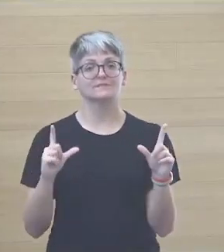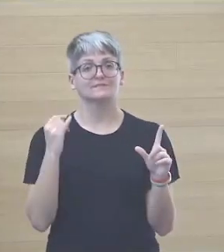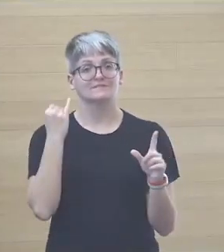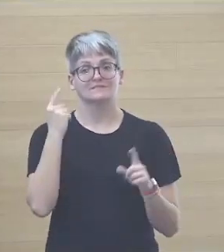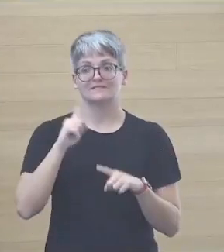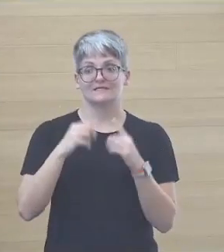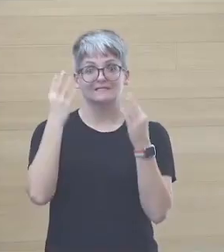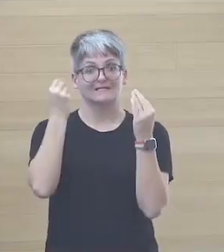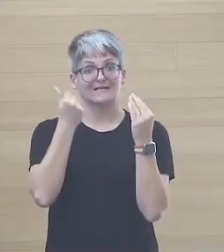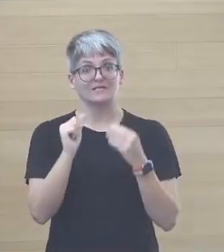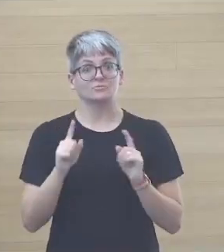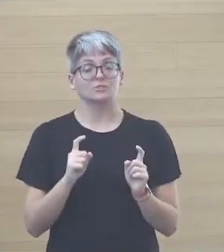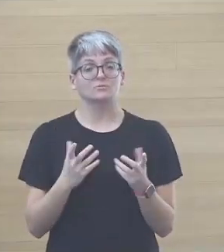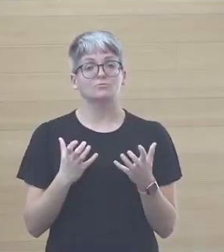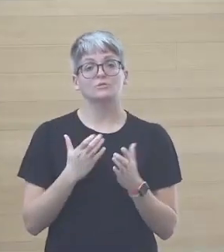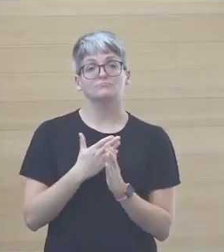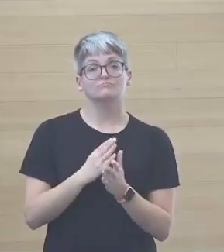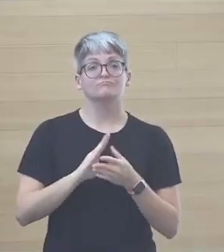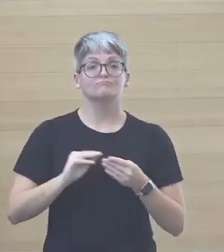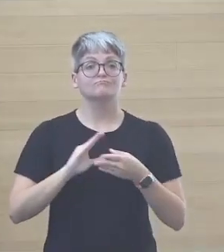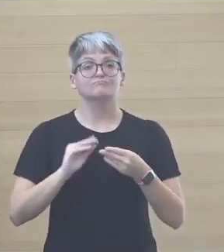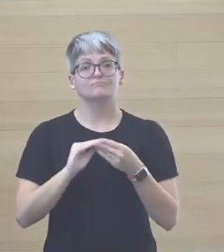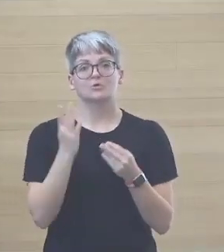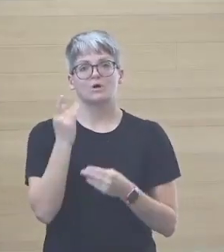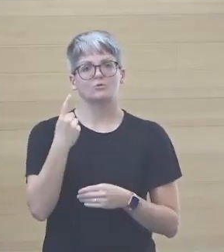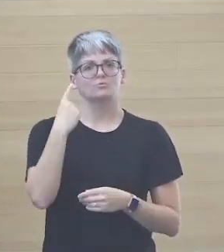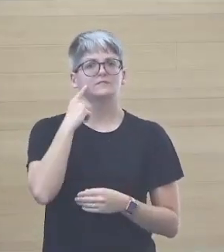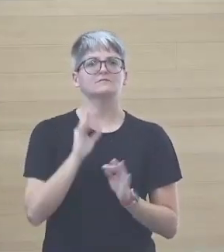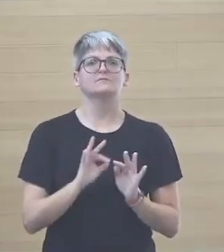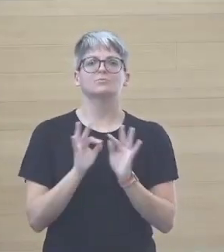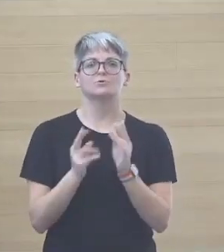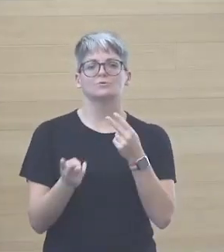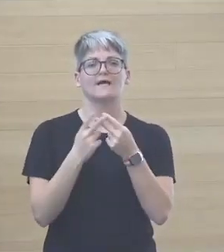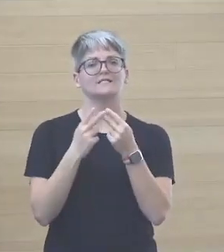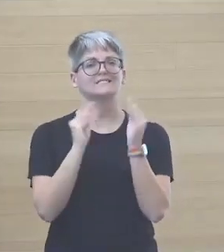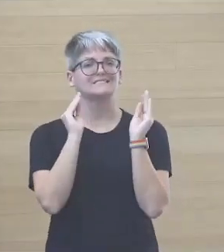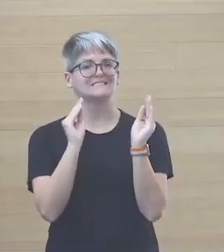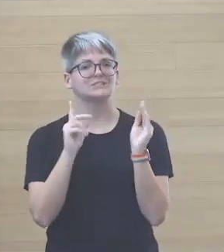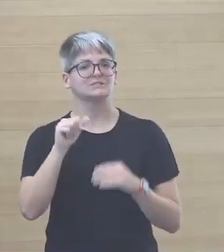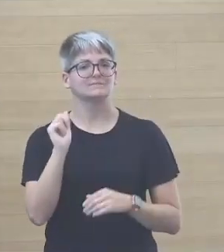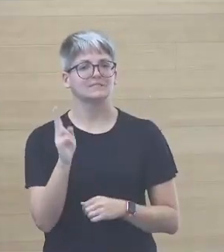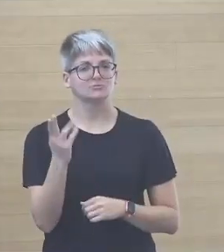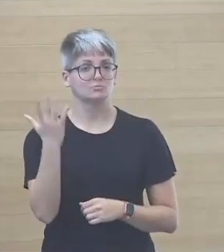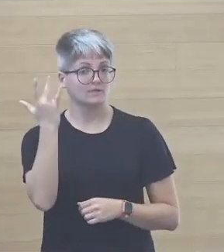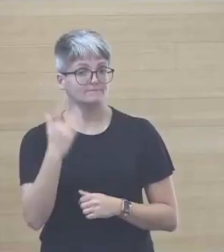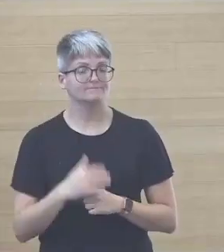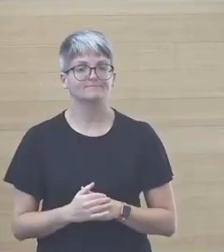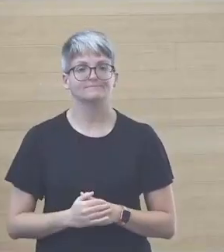but you want to share why you think it's important to #TeachDisabilityHistory. Maybe there's somebody that can go